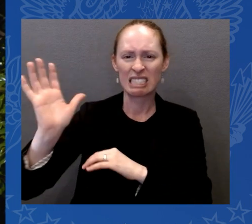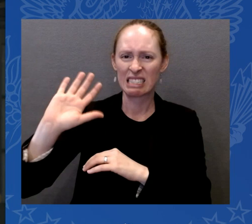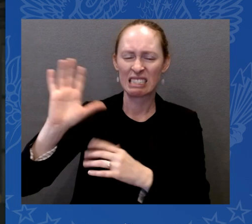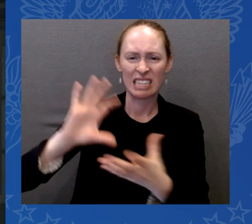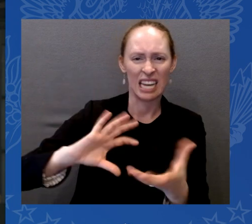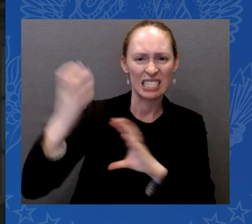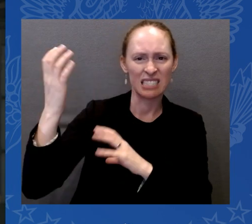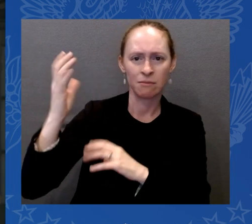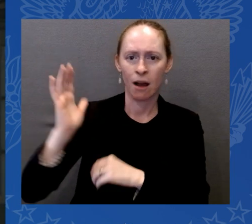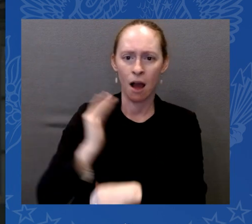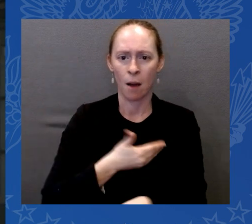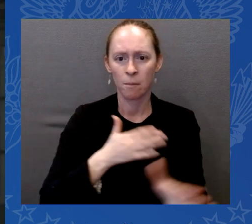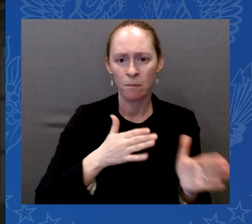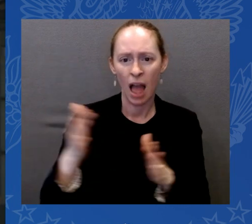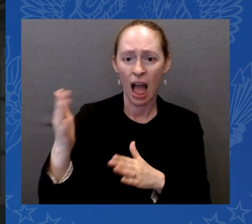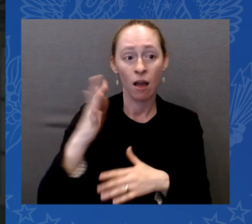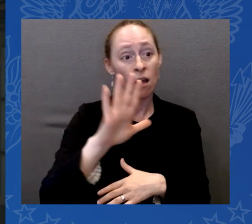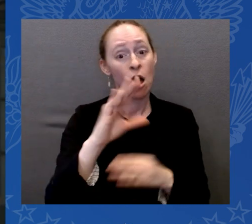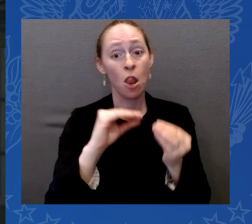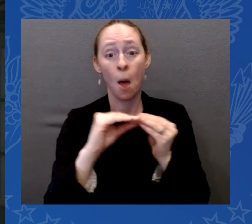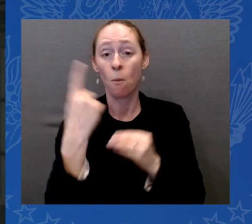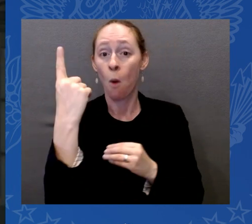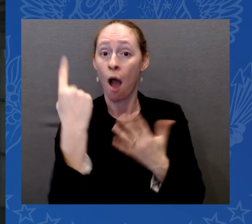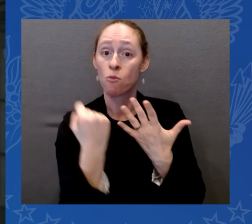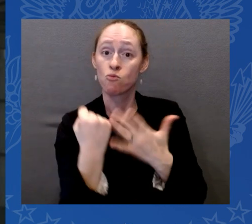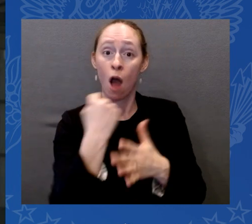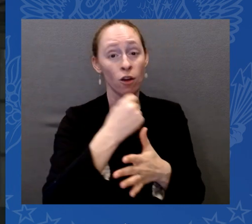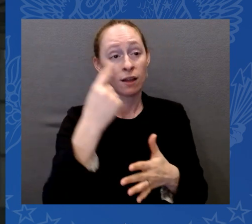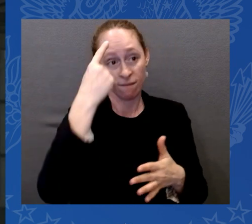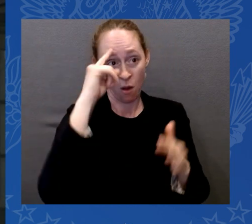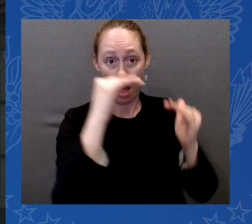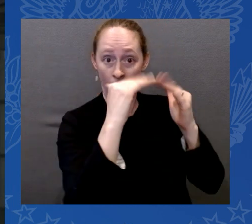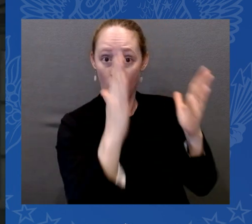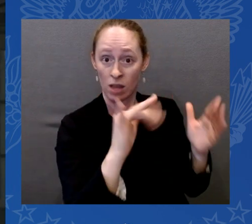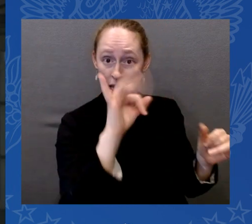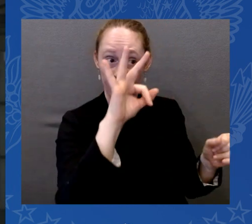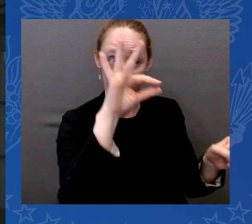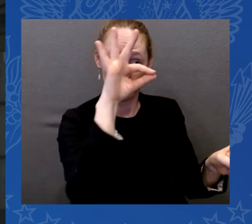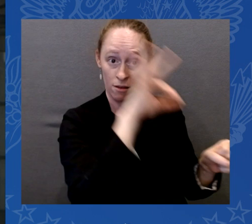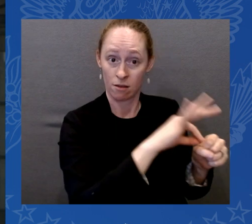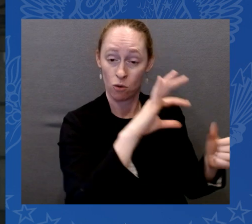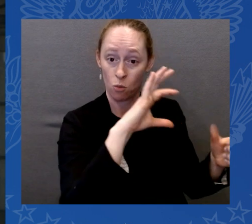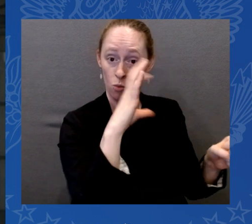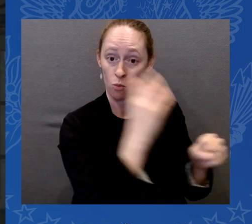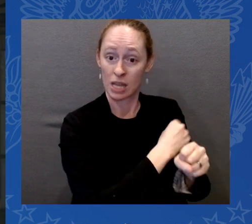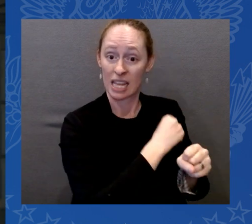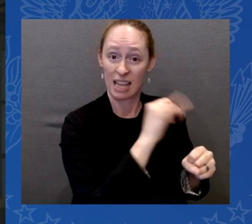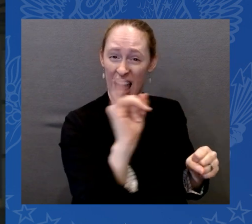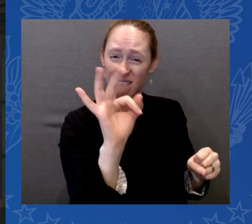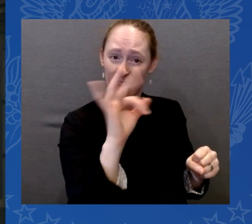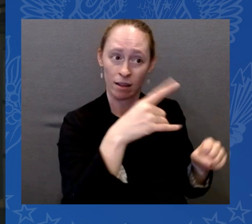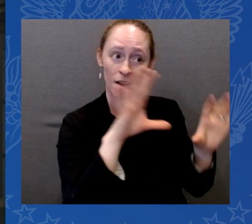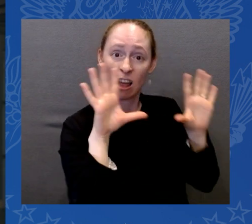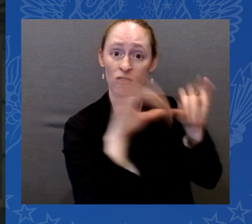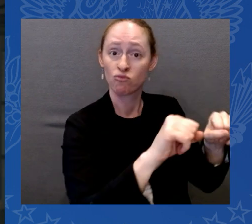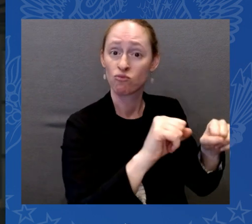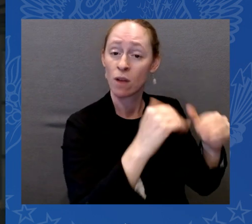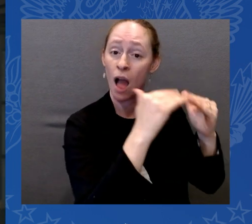is to repeal the Inflation Reduction Act. Number one. The guy in charge of electing Republicans in the Senate,